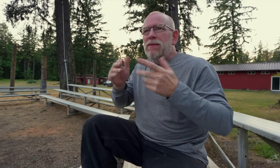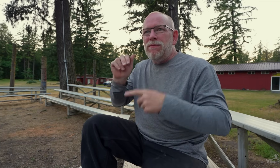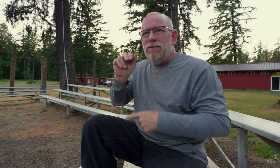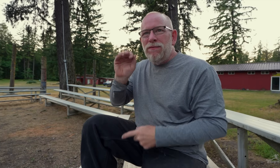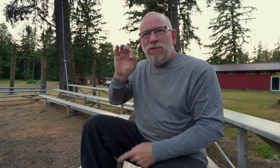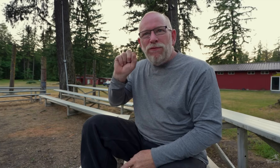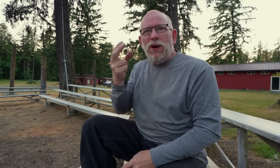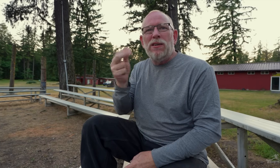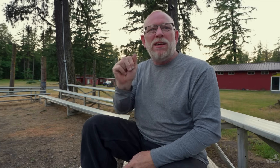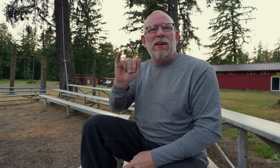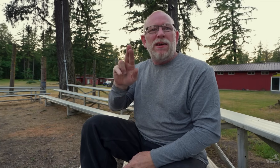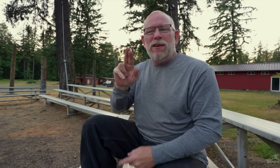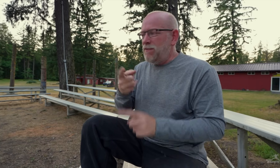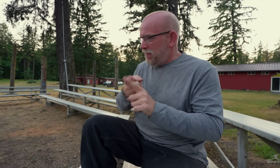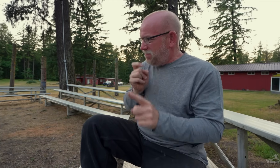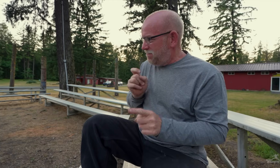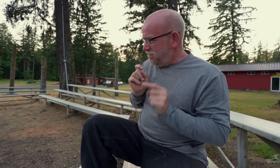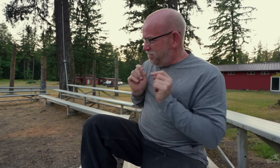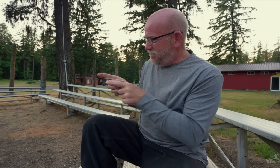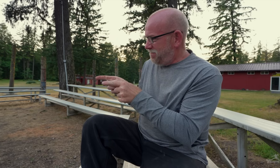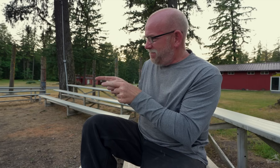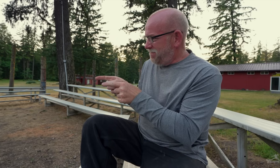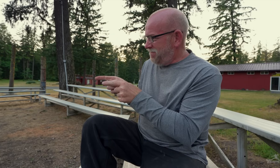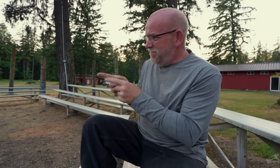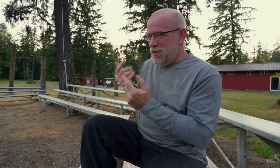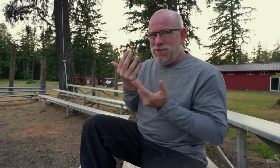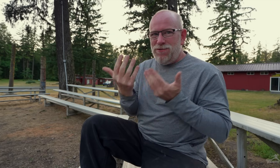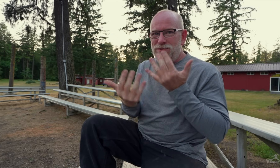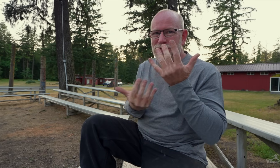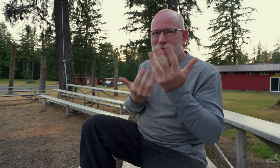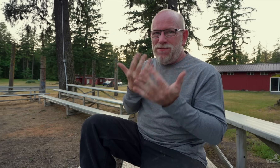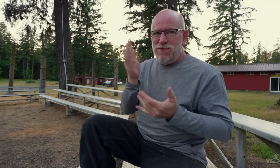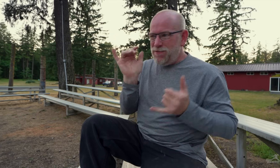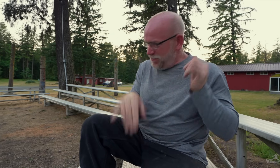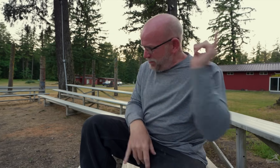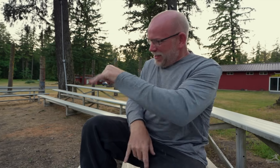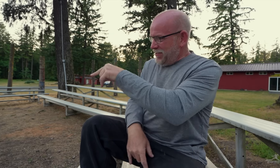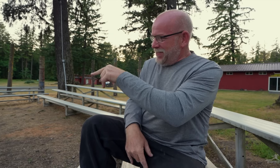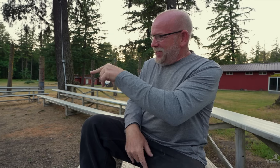Fresh air is the best here, from that fir fire!